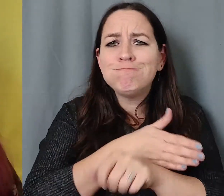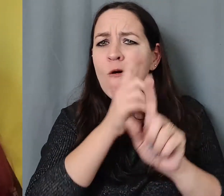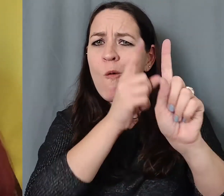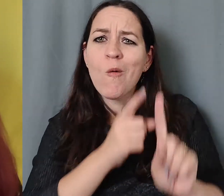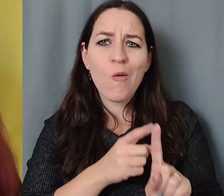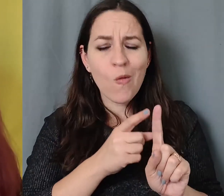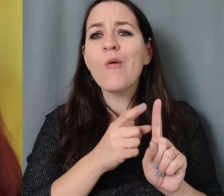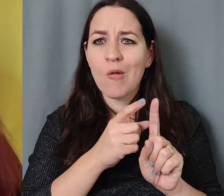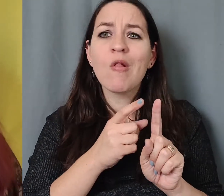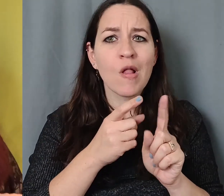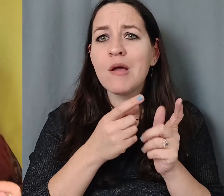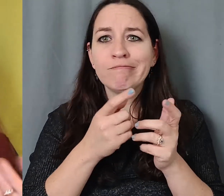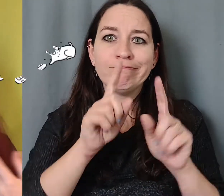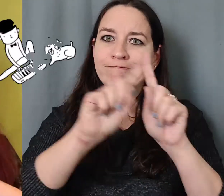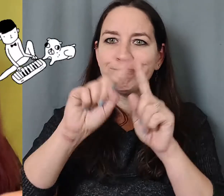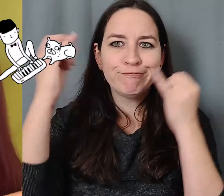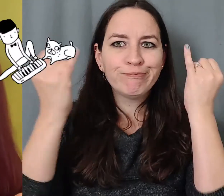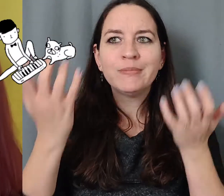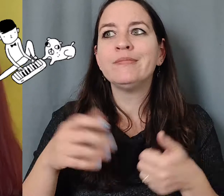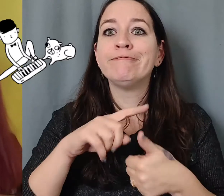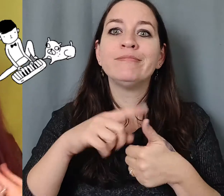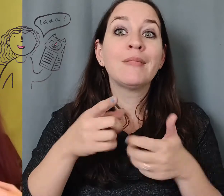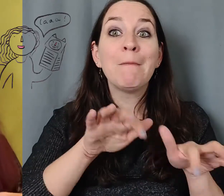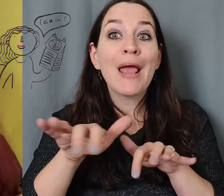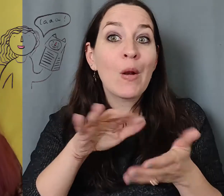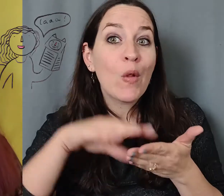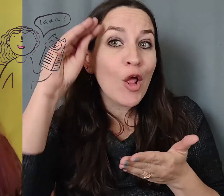It might be really tangible things like you want to play the piano or you want to learn a new language.